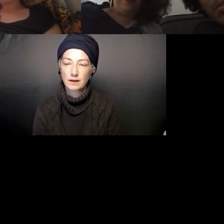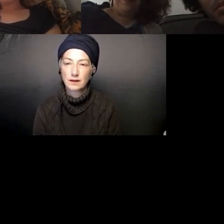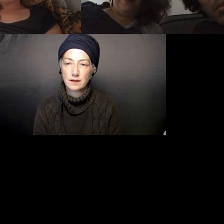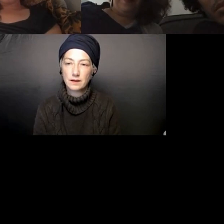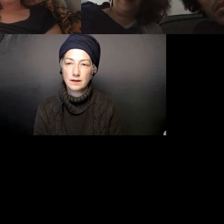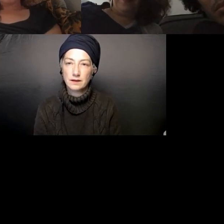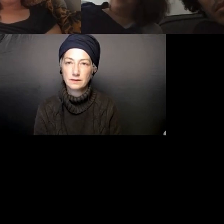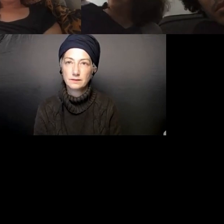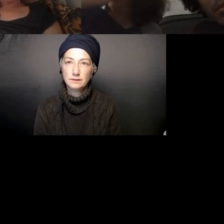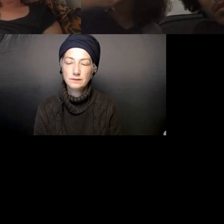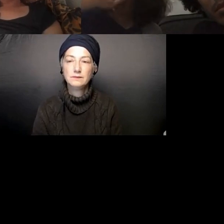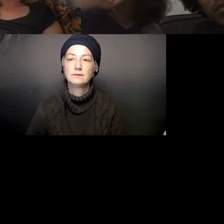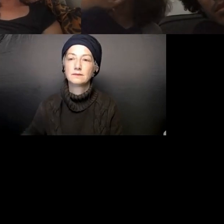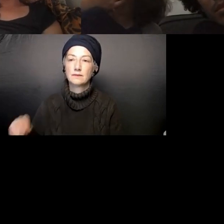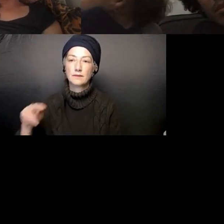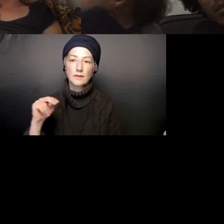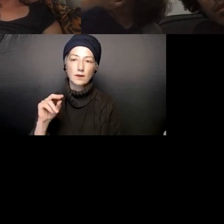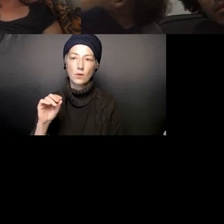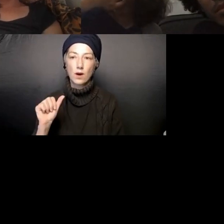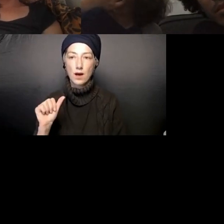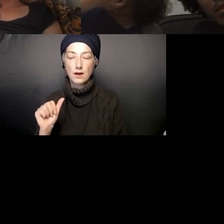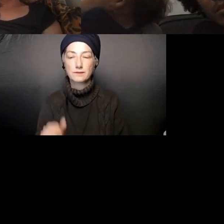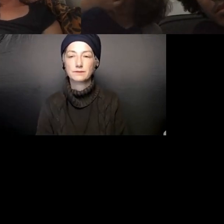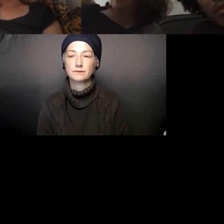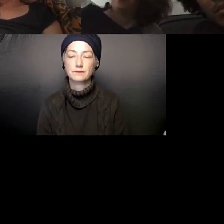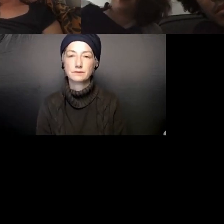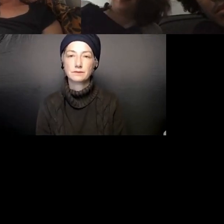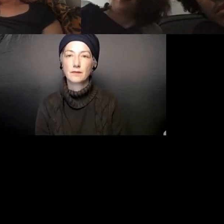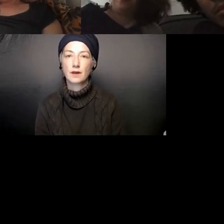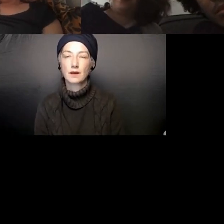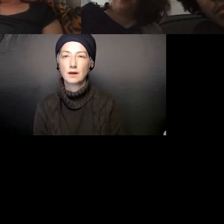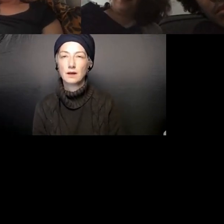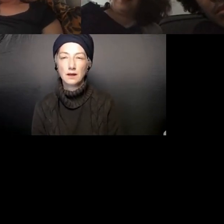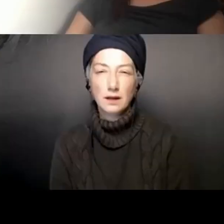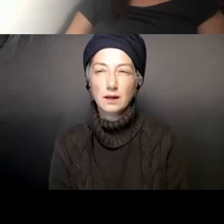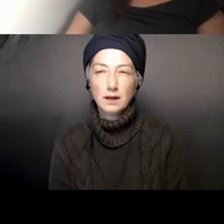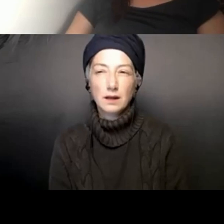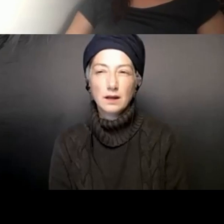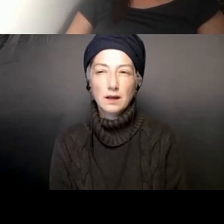Noa Winter: It's Noa speaking. I think this trust is a really big issue.